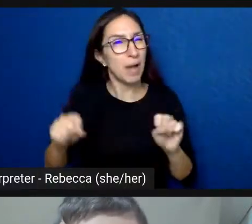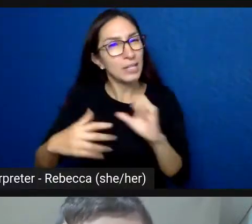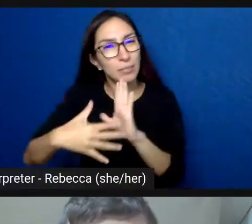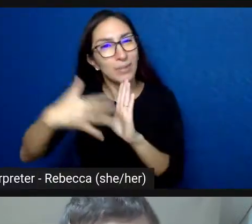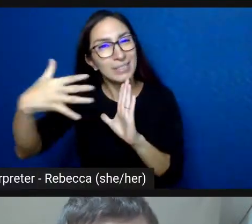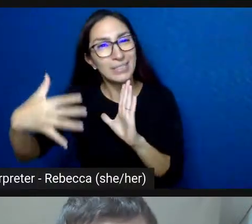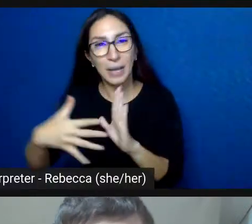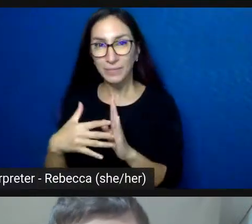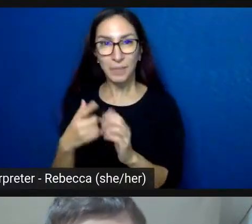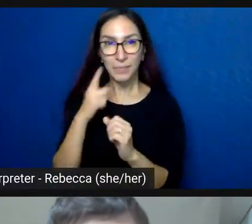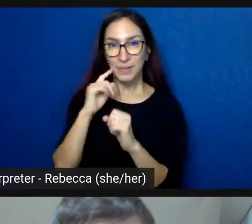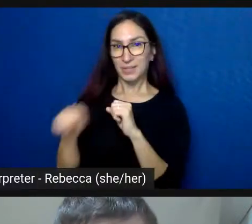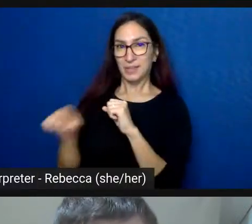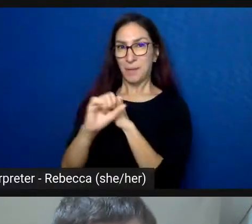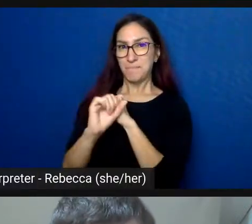striving